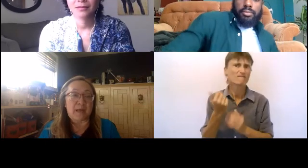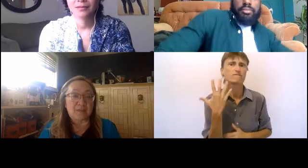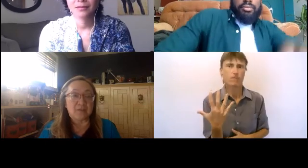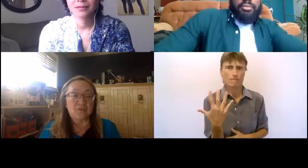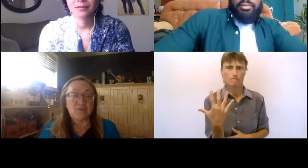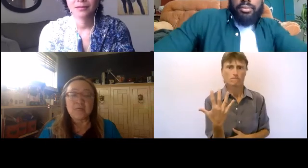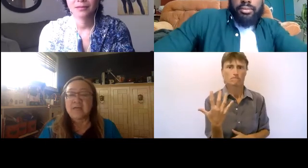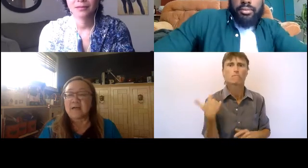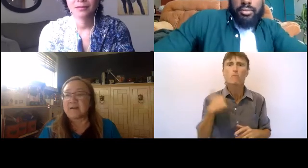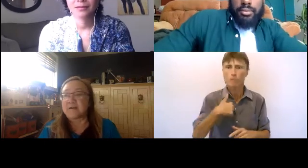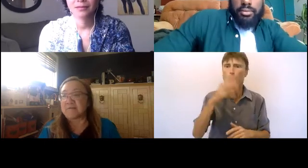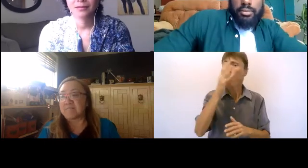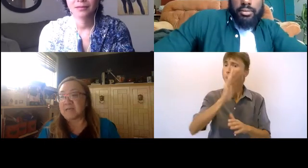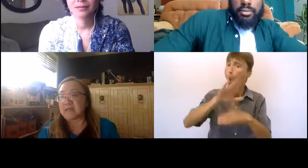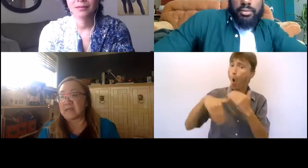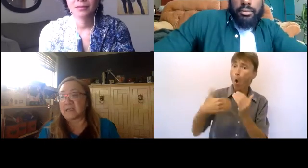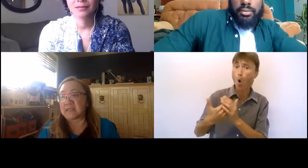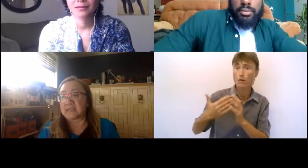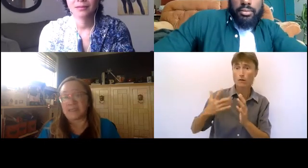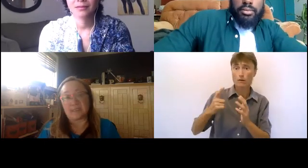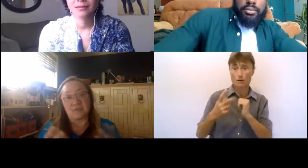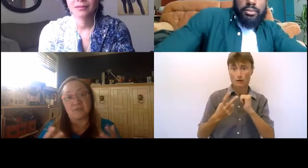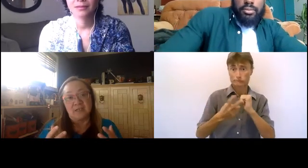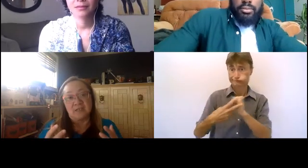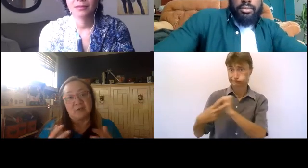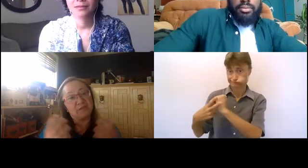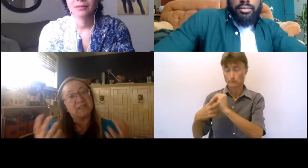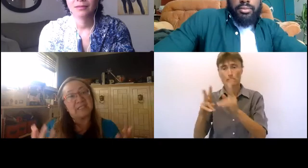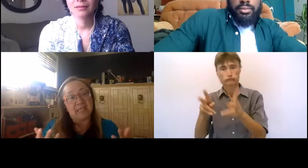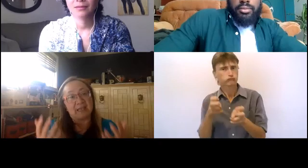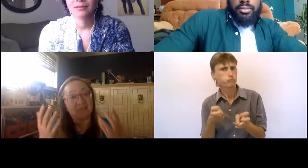to. Because I think there's, you know, even today,